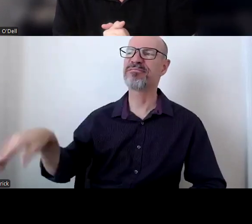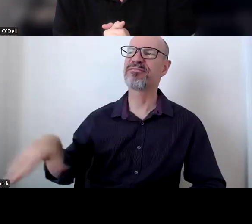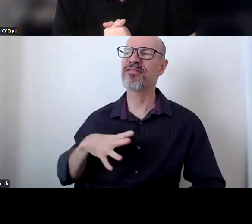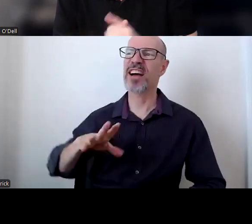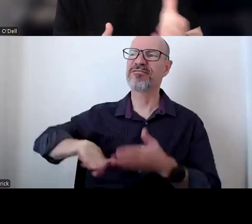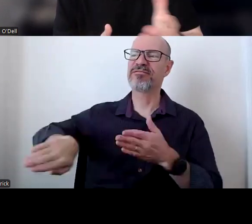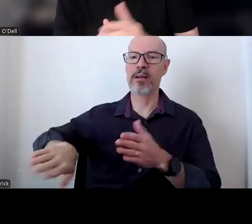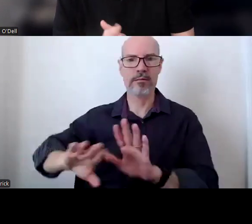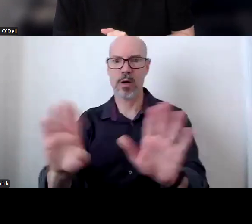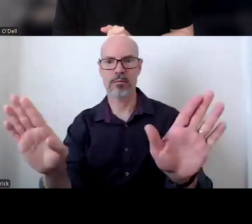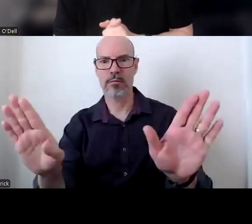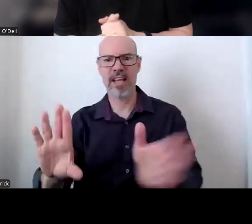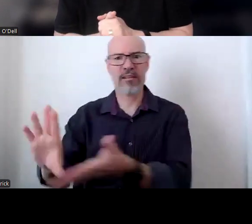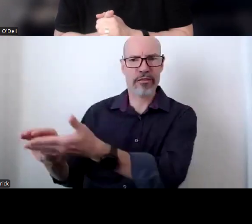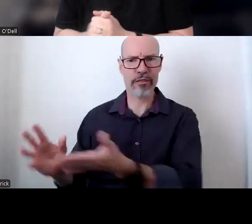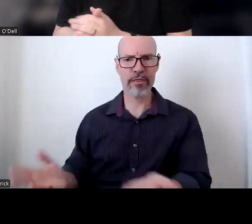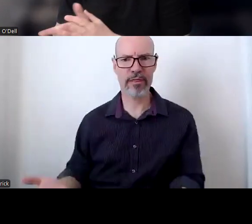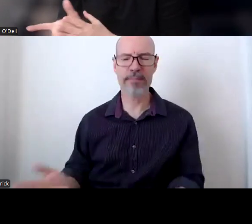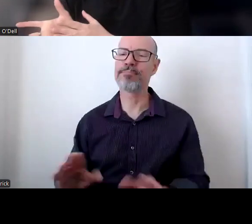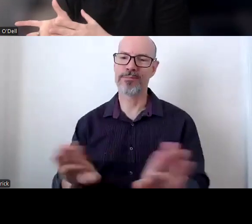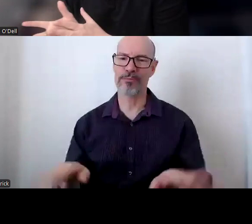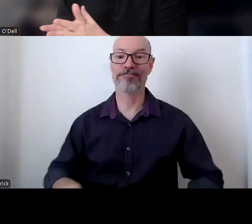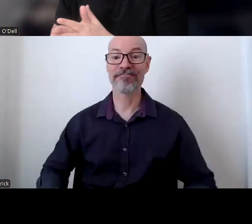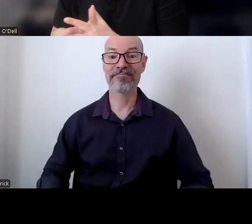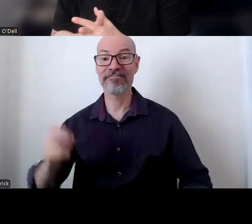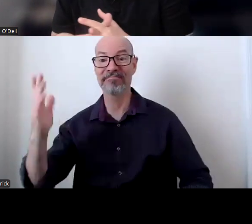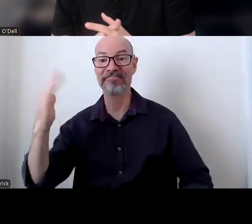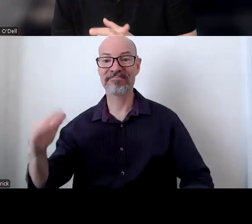not important, is a put down. I would suggest you not use Next slide, please.